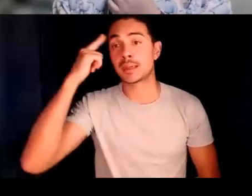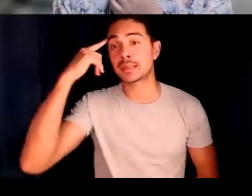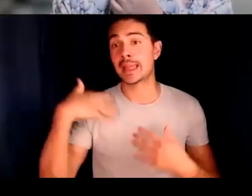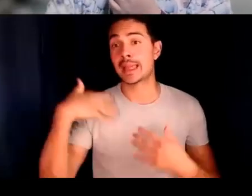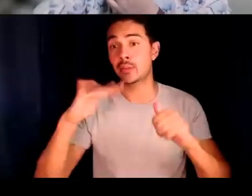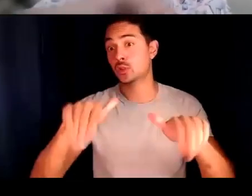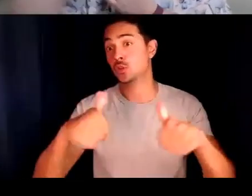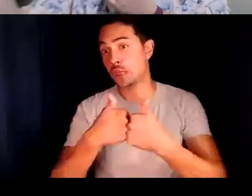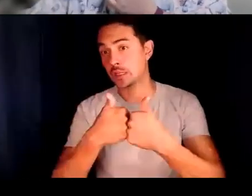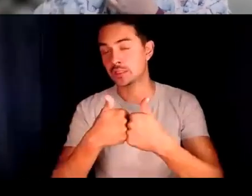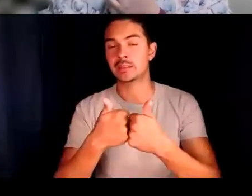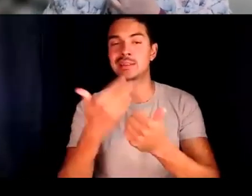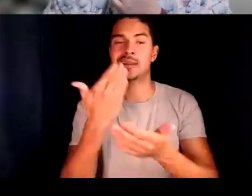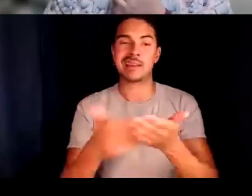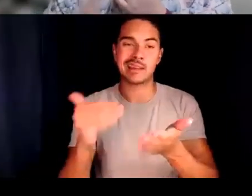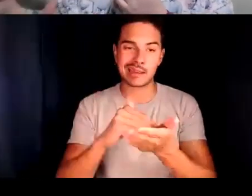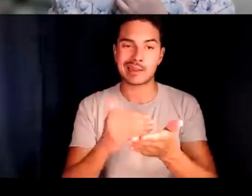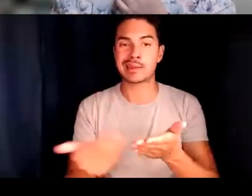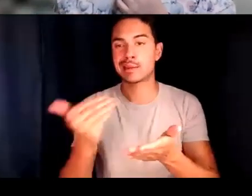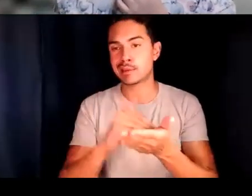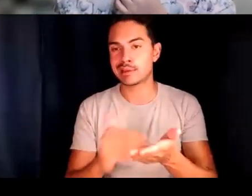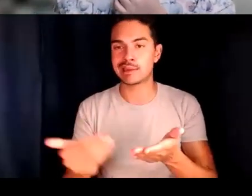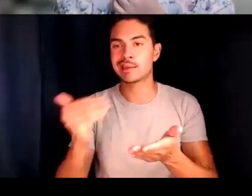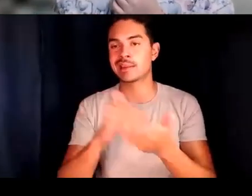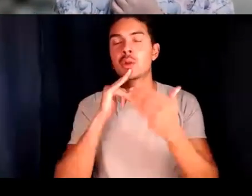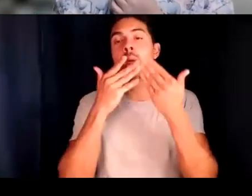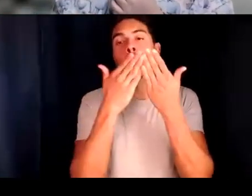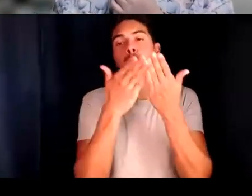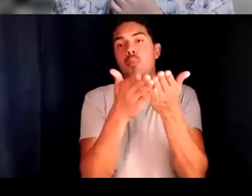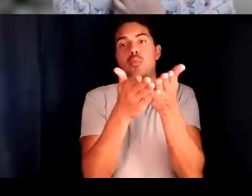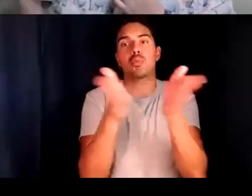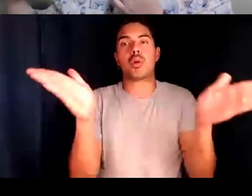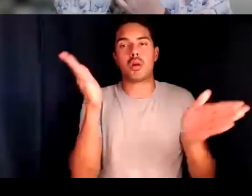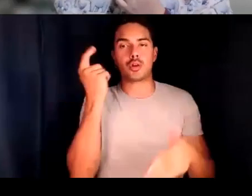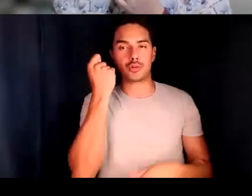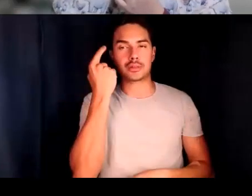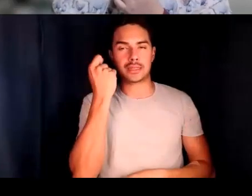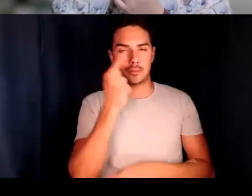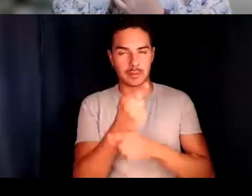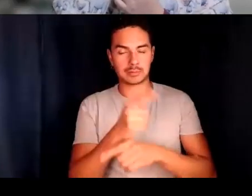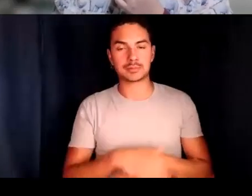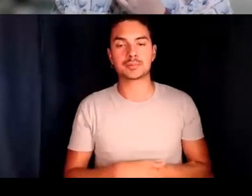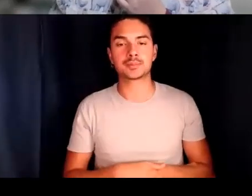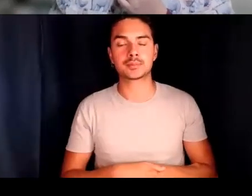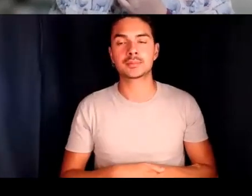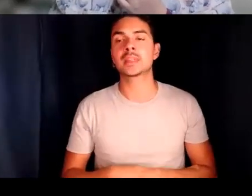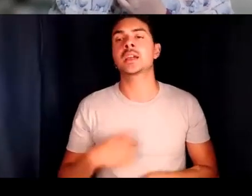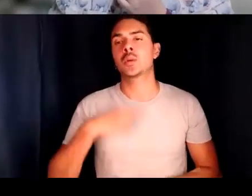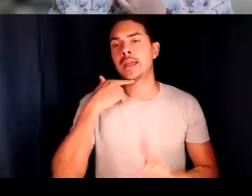again, in this broad sense of what that means. And as we talk about these, again,